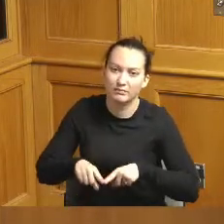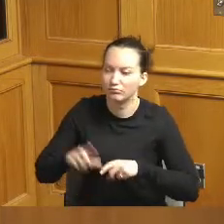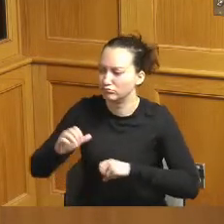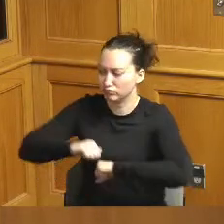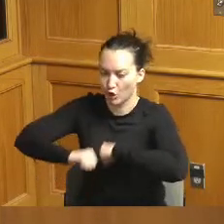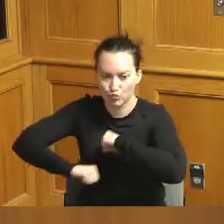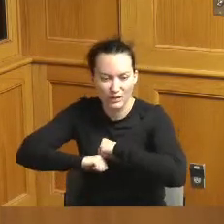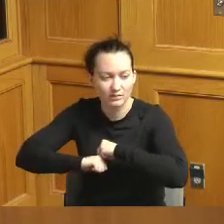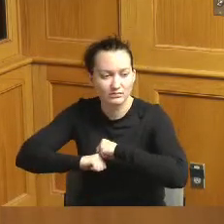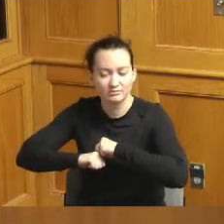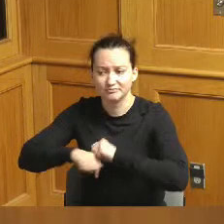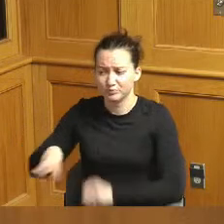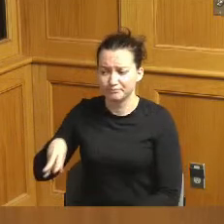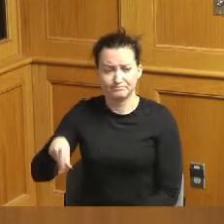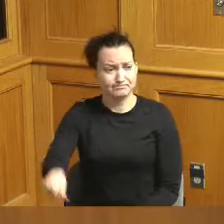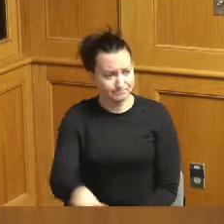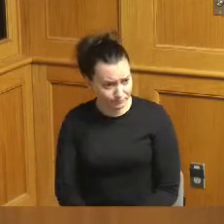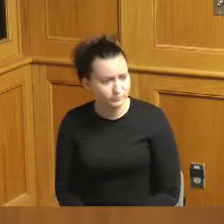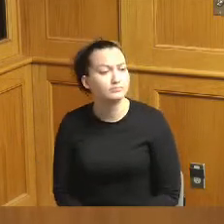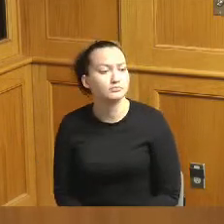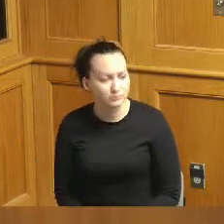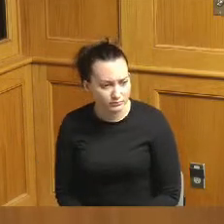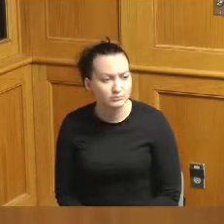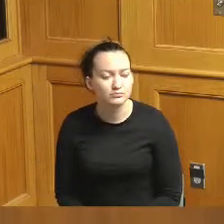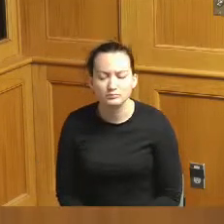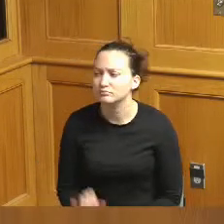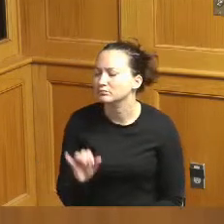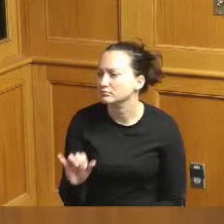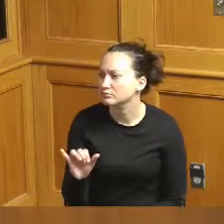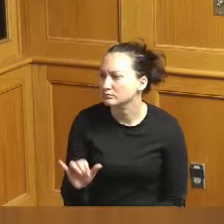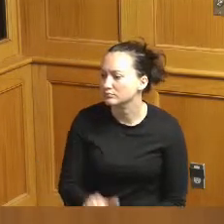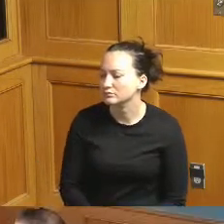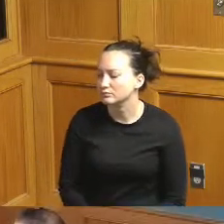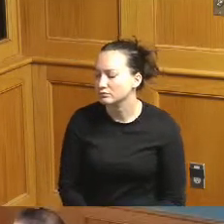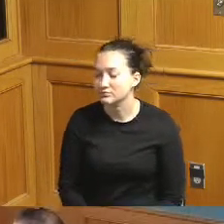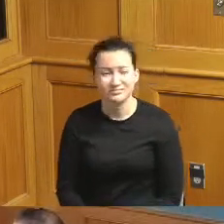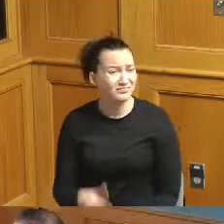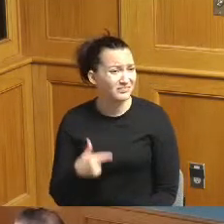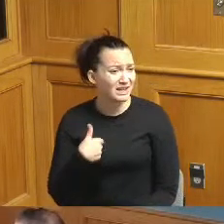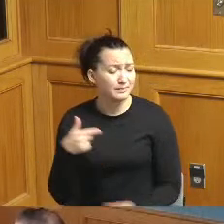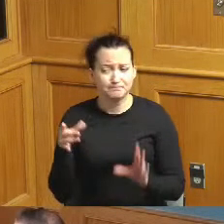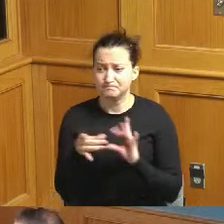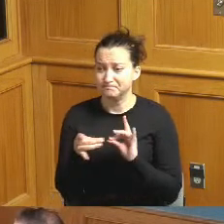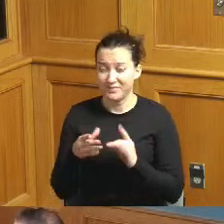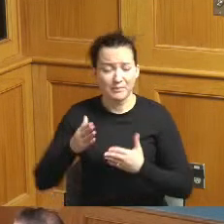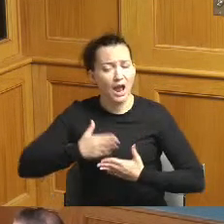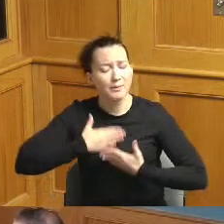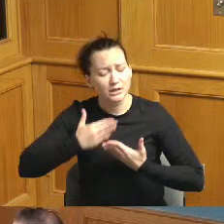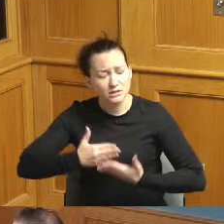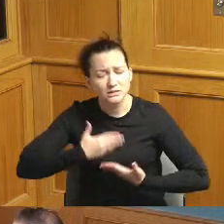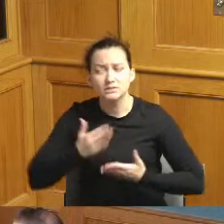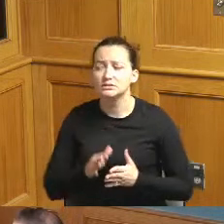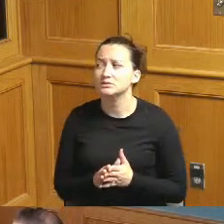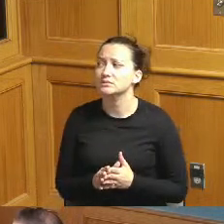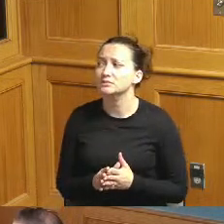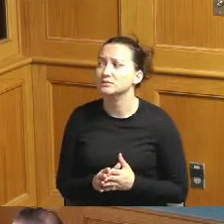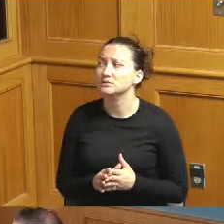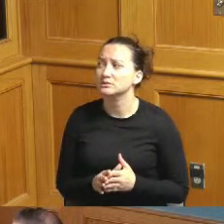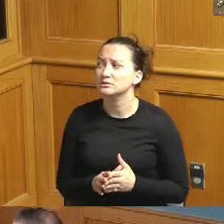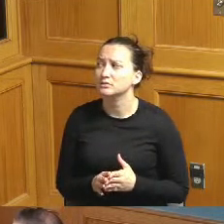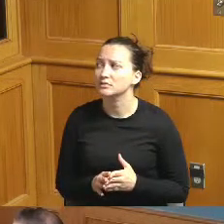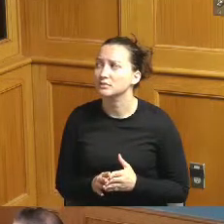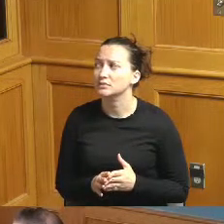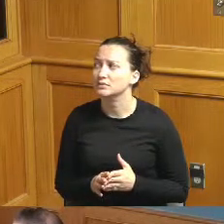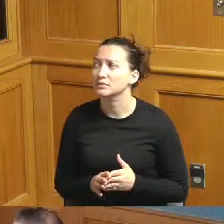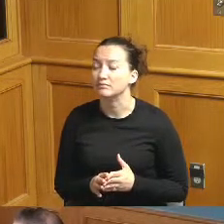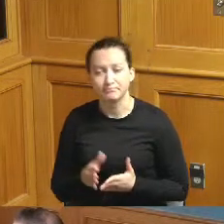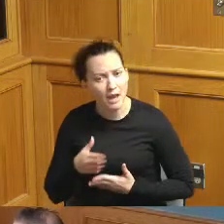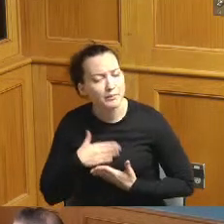be general fund expenditures I was just going to say I'm I'm glad that I know I'm glad that we're